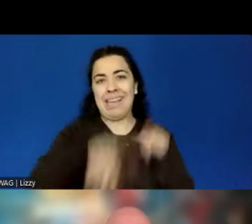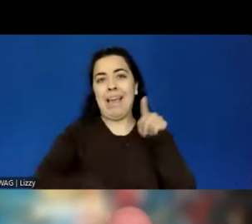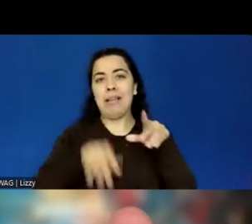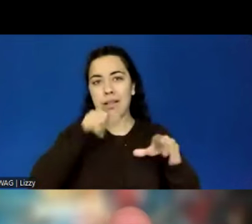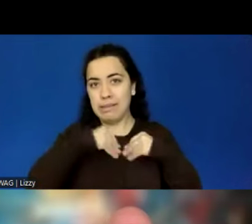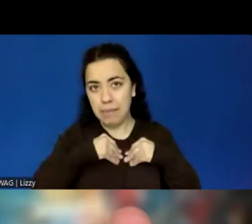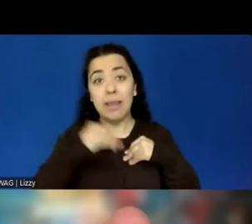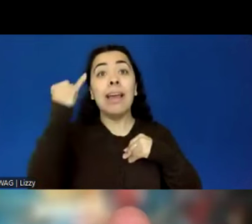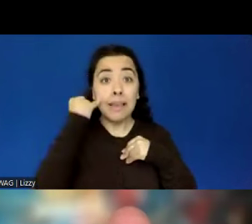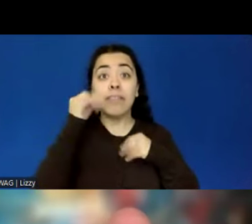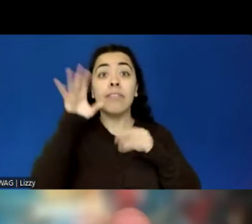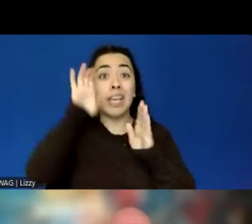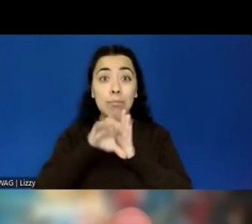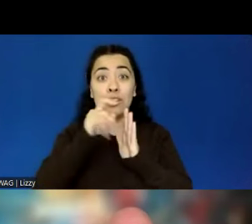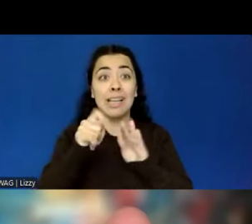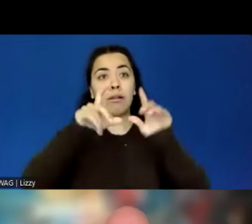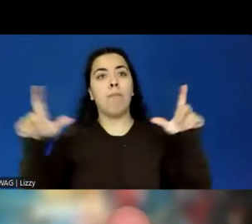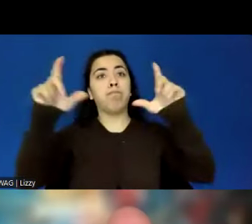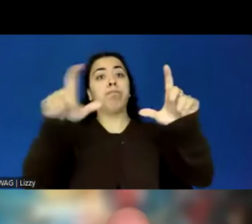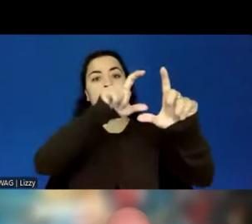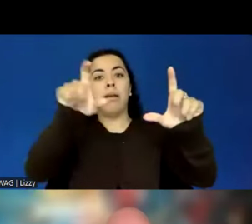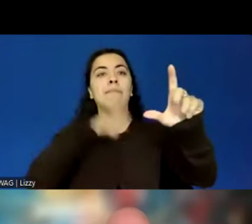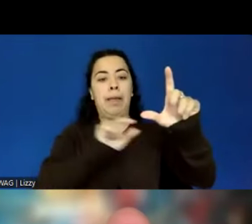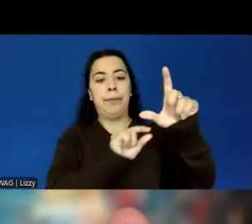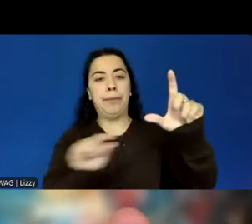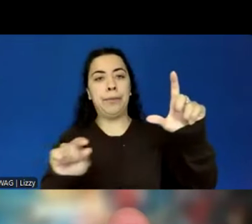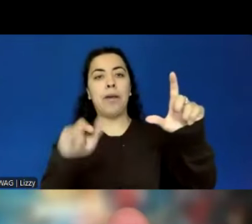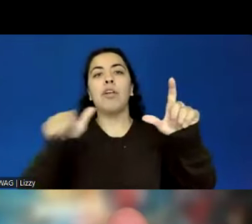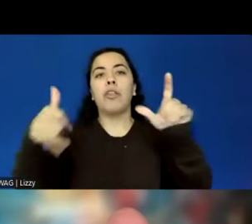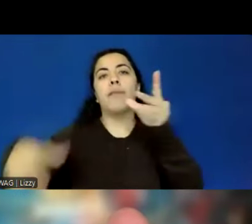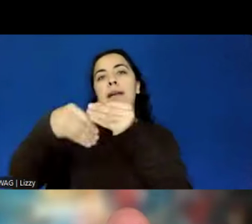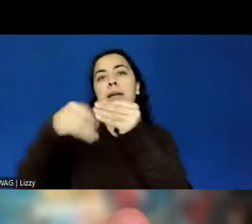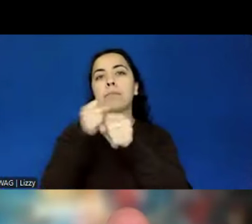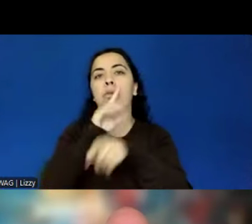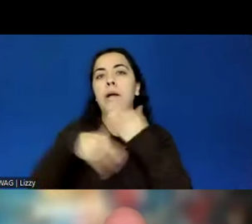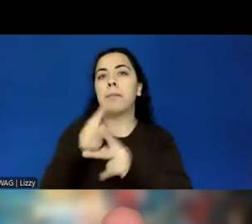to make sure all of the text is perceivable by everybody. So the project manager is in a great